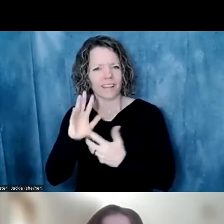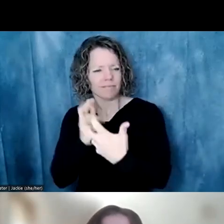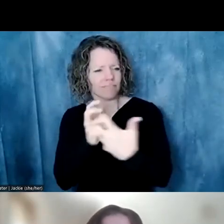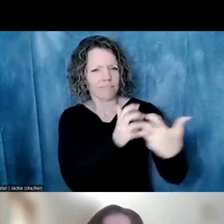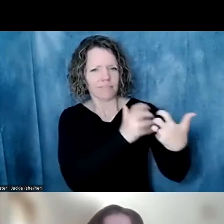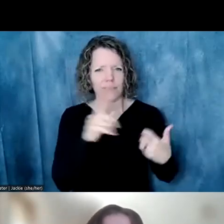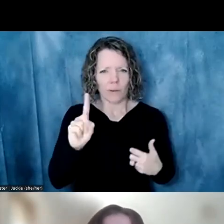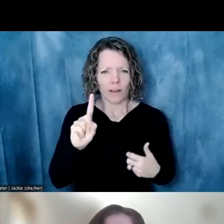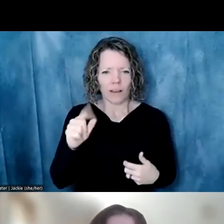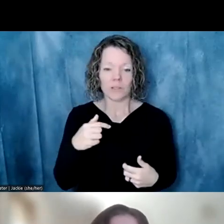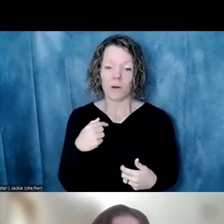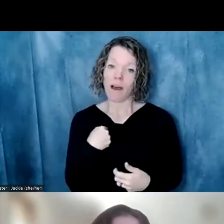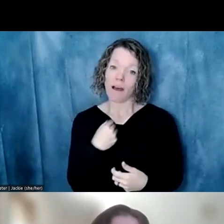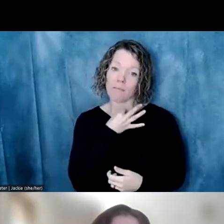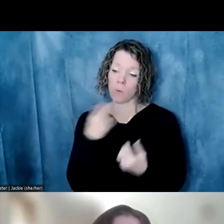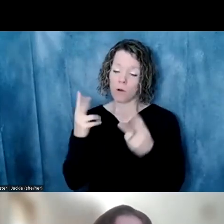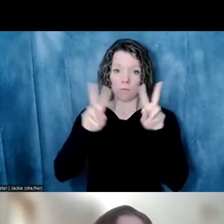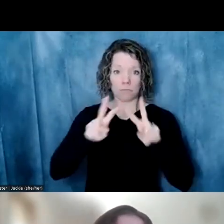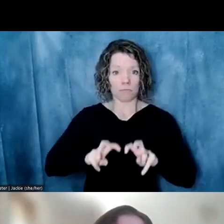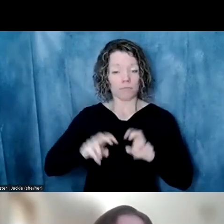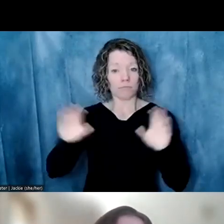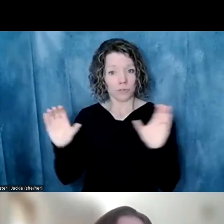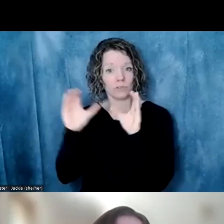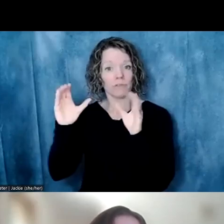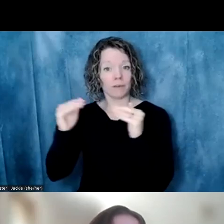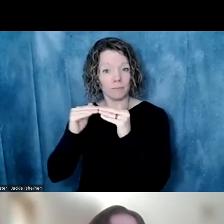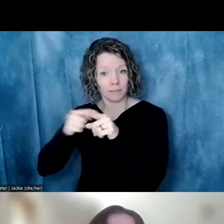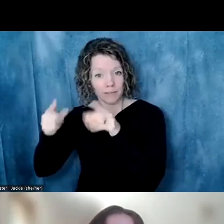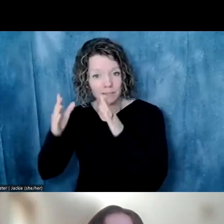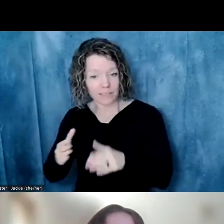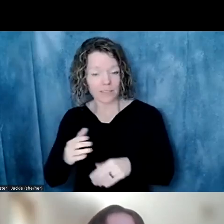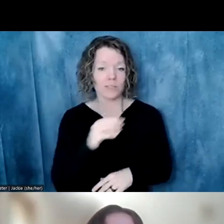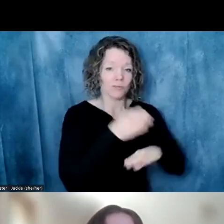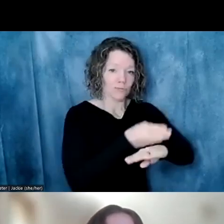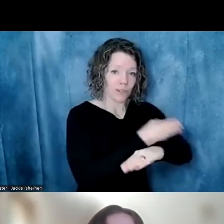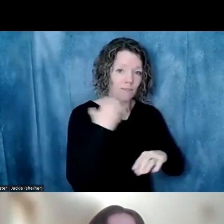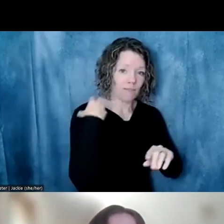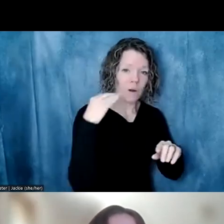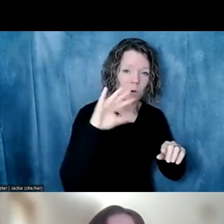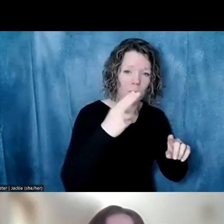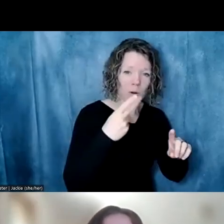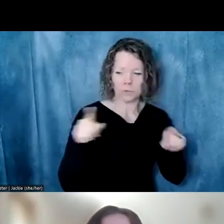between Certified Peer Specialists and Recovery Coaches? Sort of, as revealed by some of the